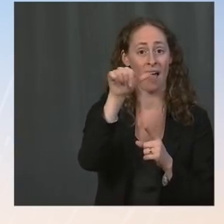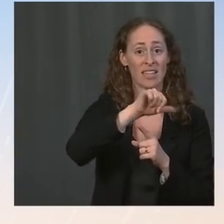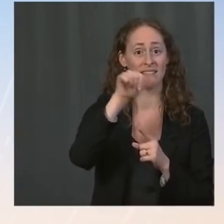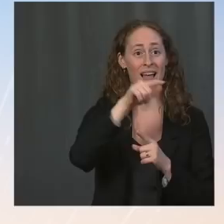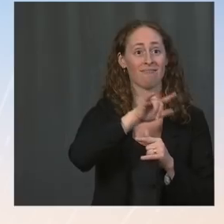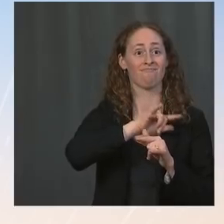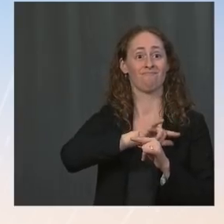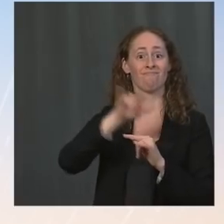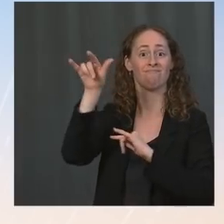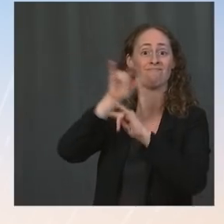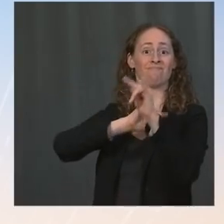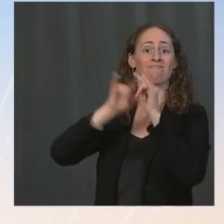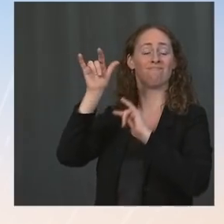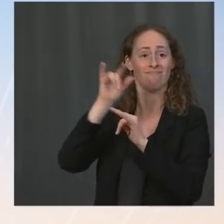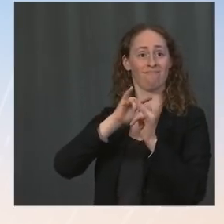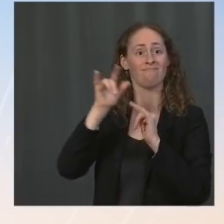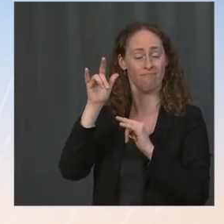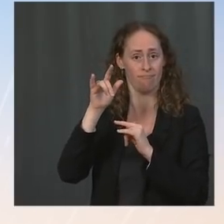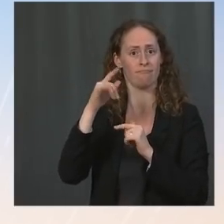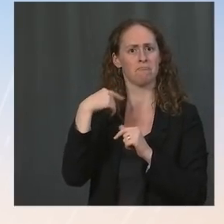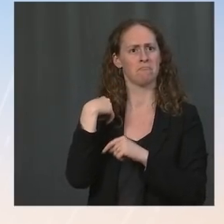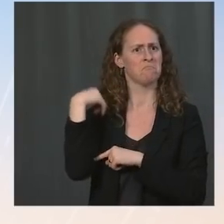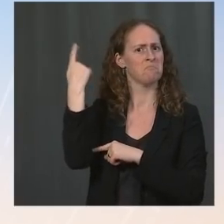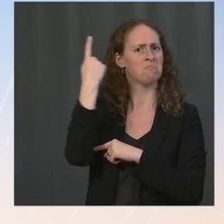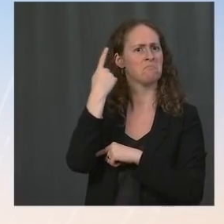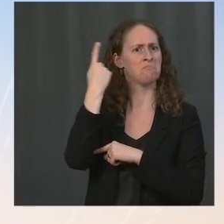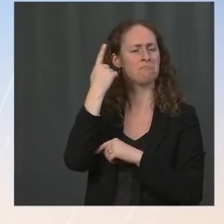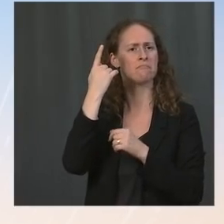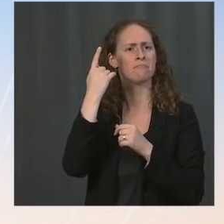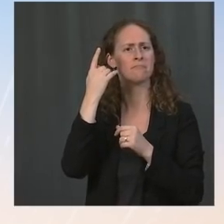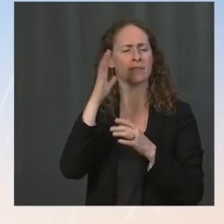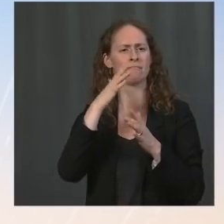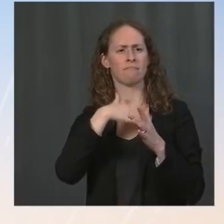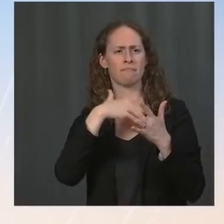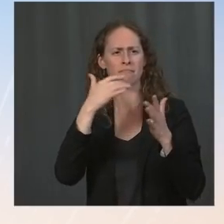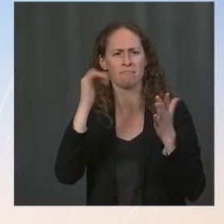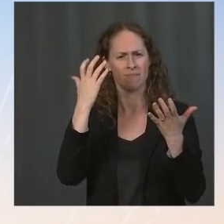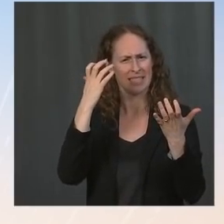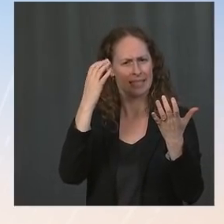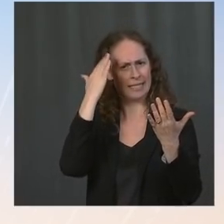or did not register on their way out? I'm just trying to understand that. Ms. Psaki: Sure. Well, as we're assessing, there are people, as we --